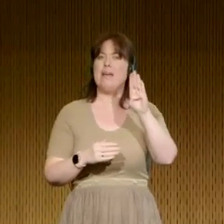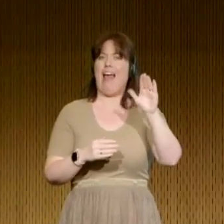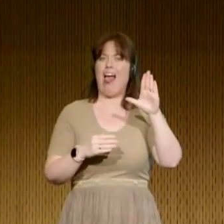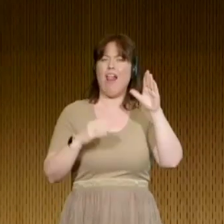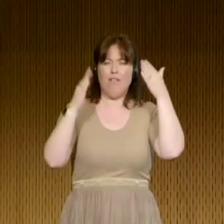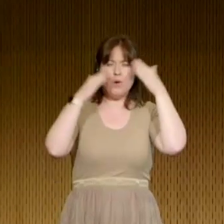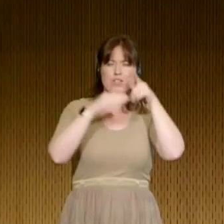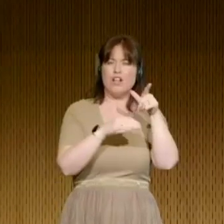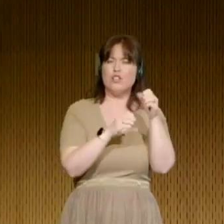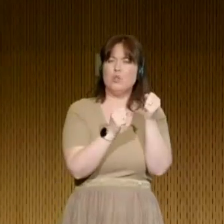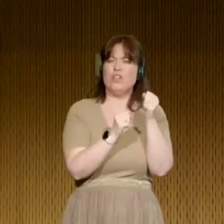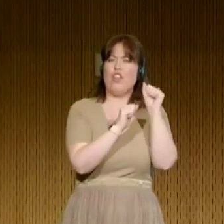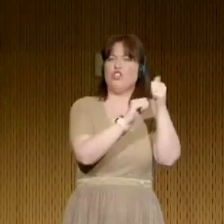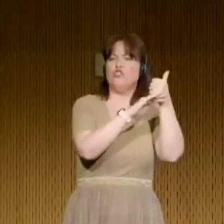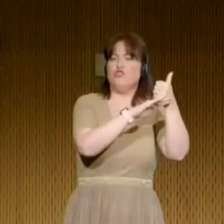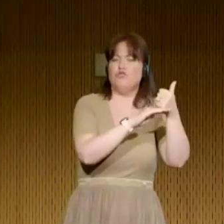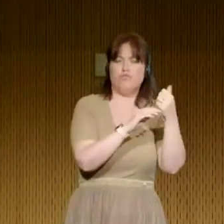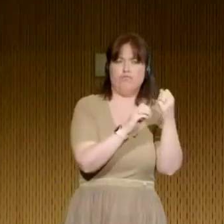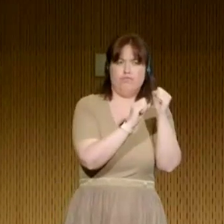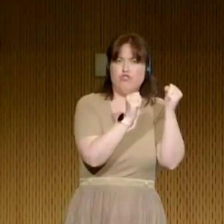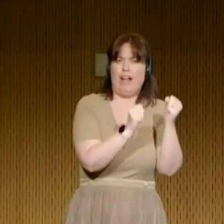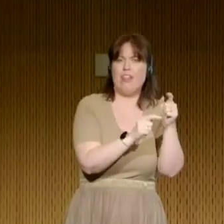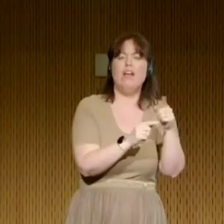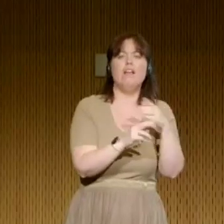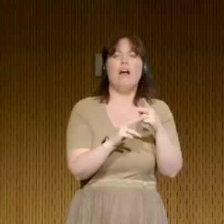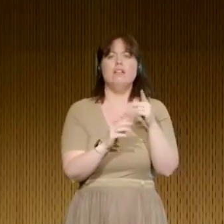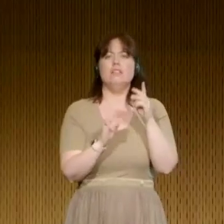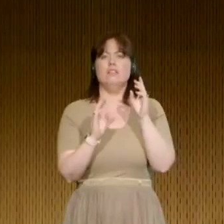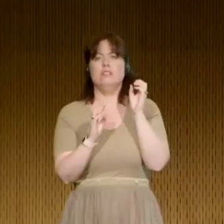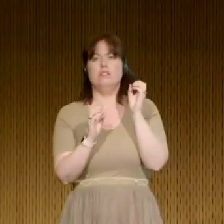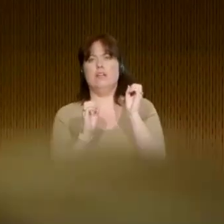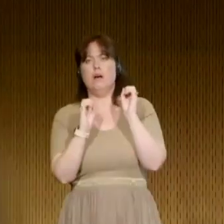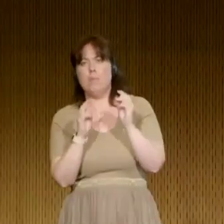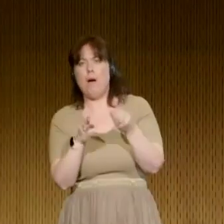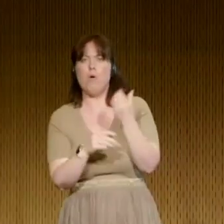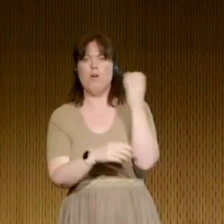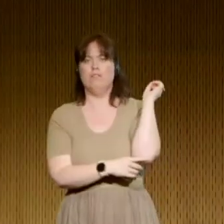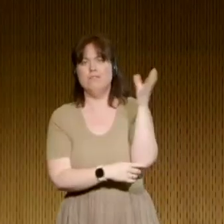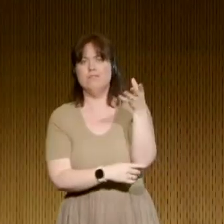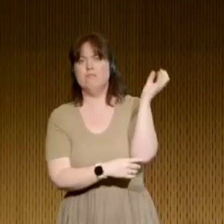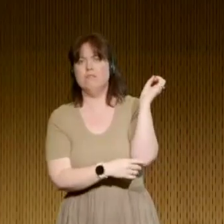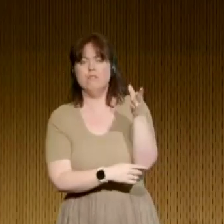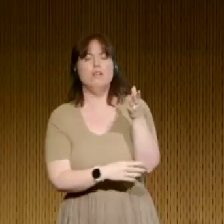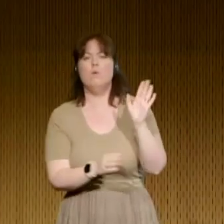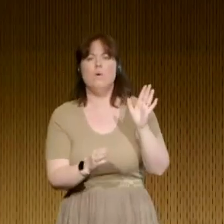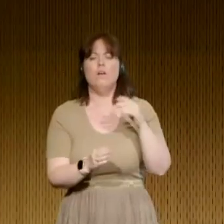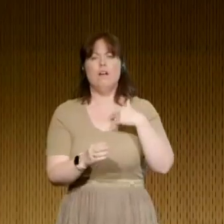It's not all teaching from a PowerPoint slide. It really fosters teaching and learning in peer